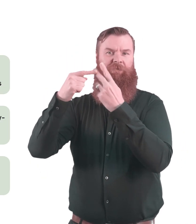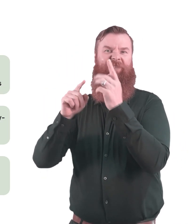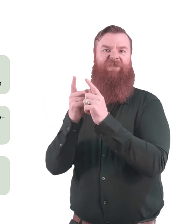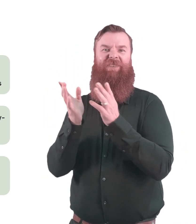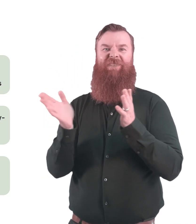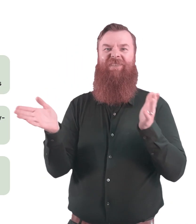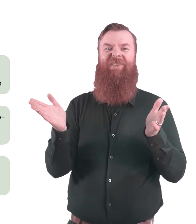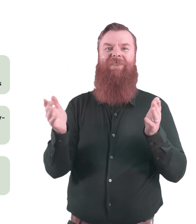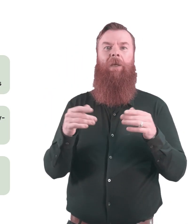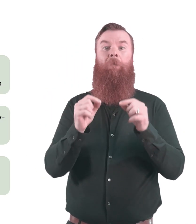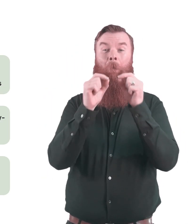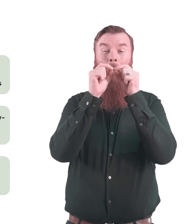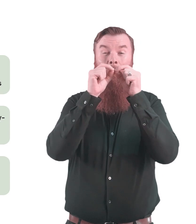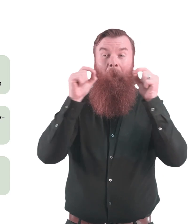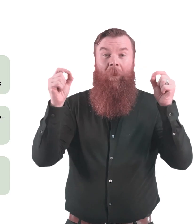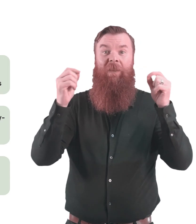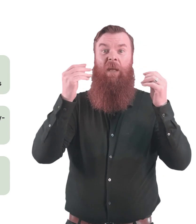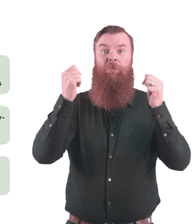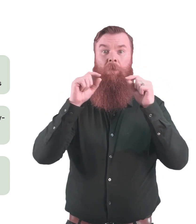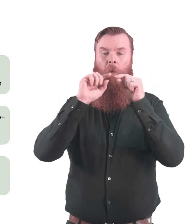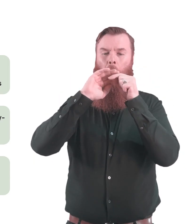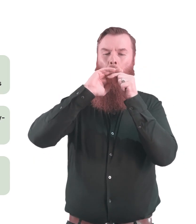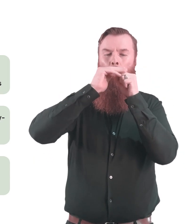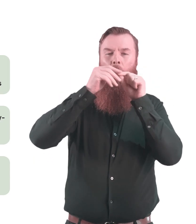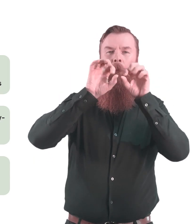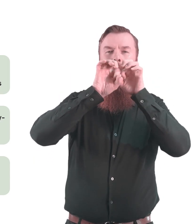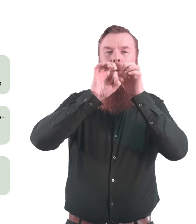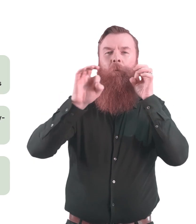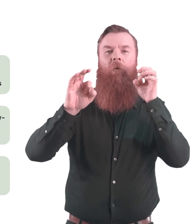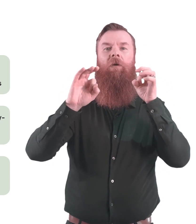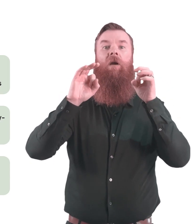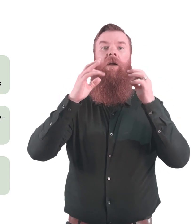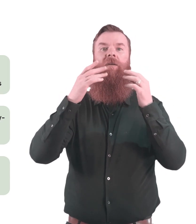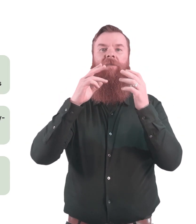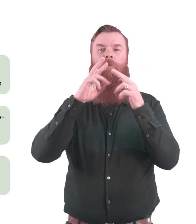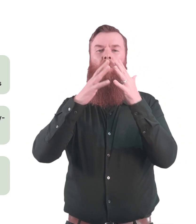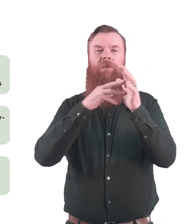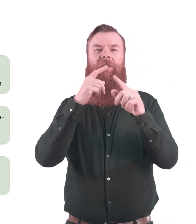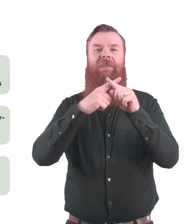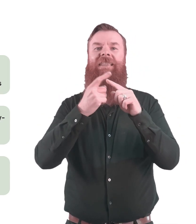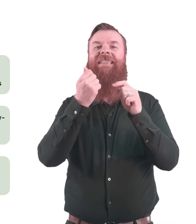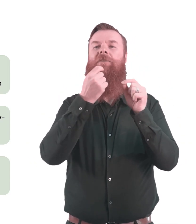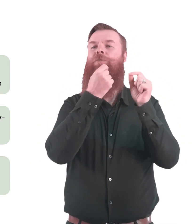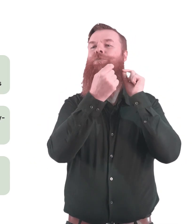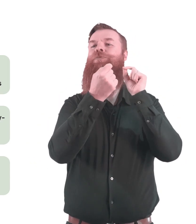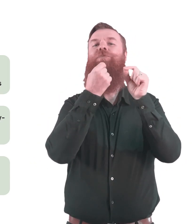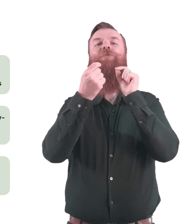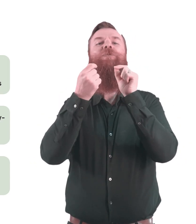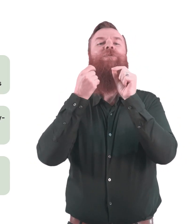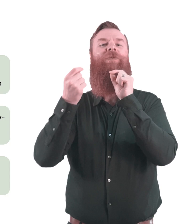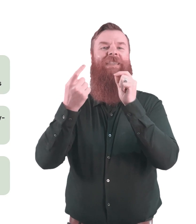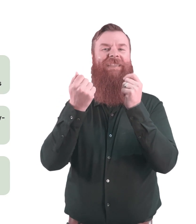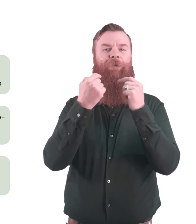Some flosses are covered in wax. The wax coat can help it to slide easily around teeth.